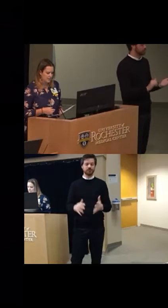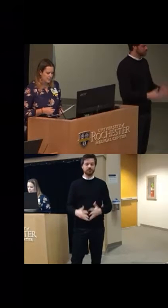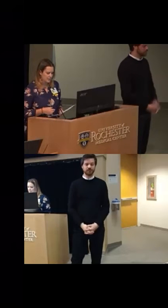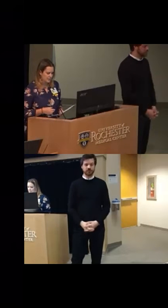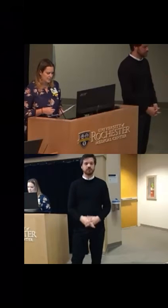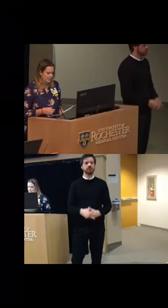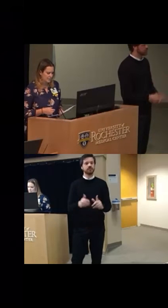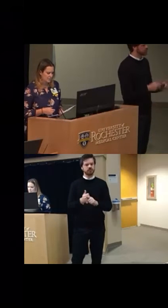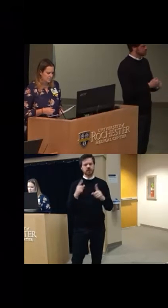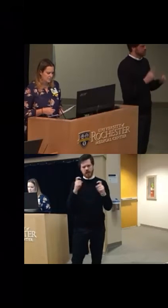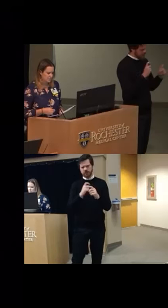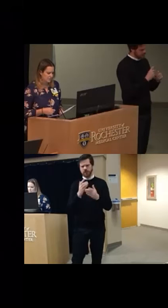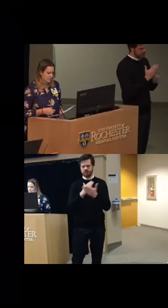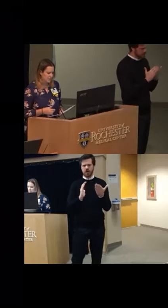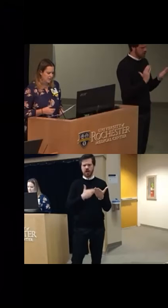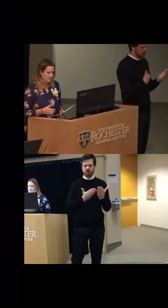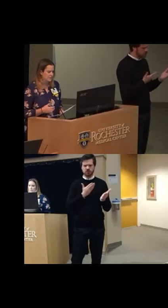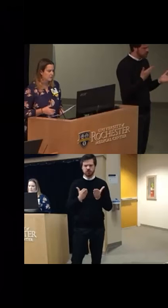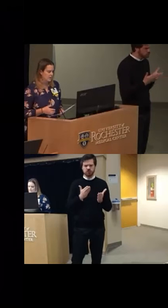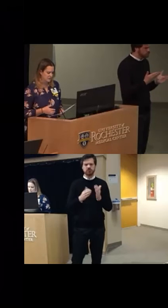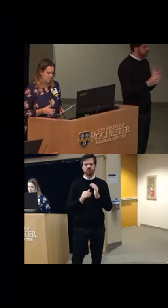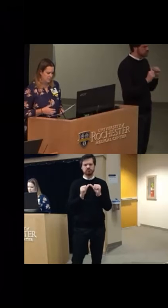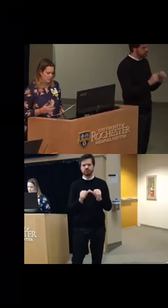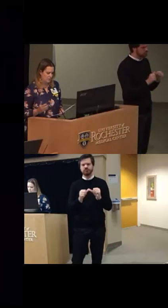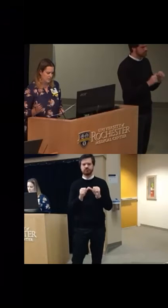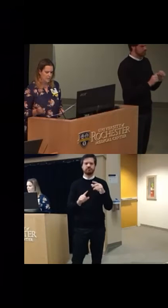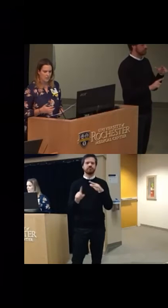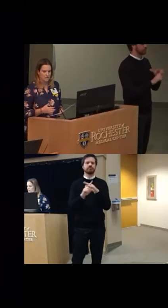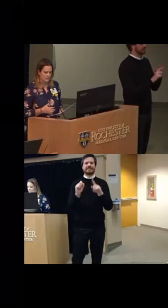the complicated nature of our services and the constant array of scenarios that come across our